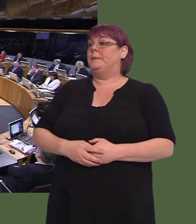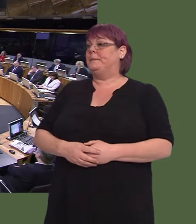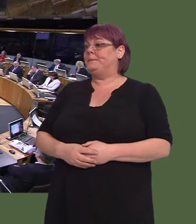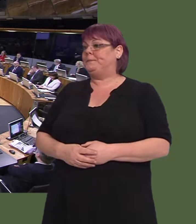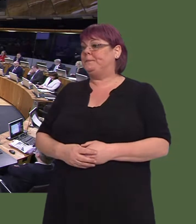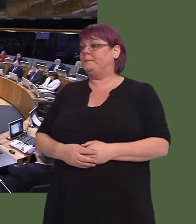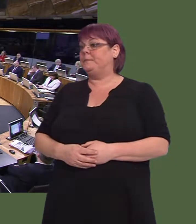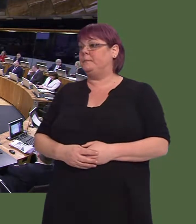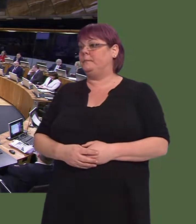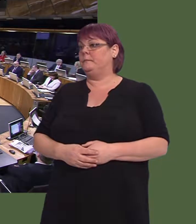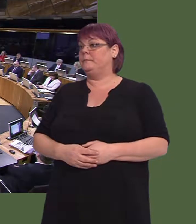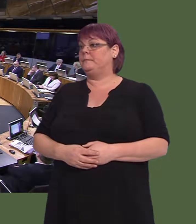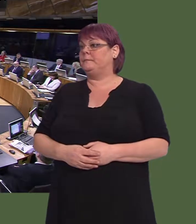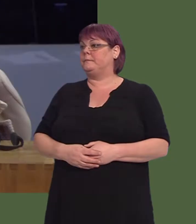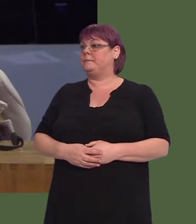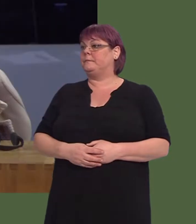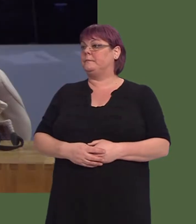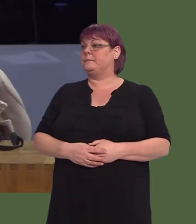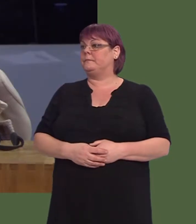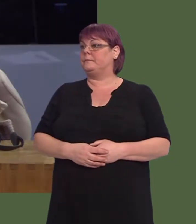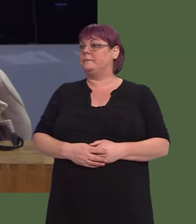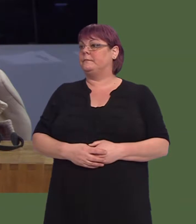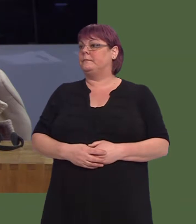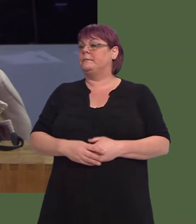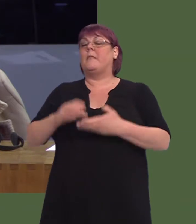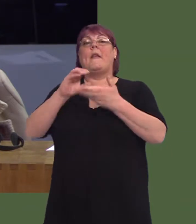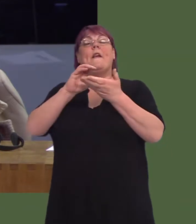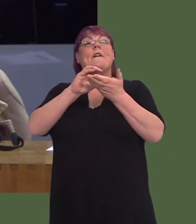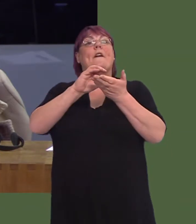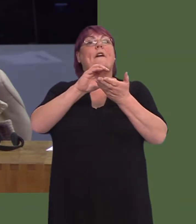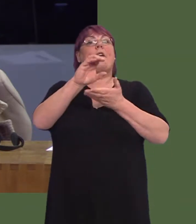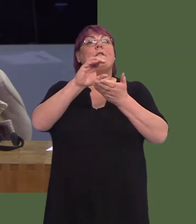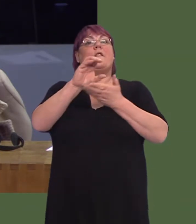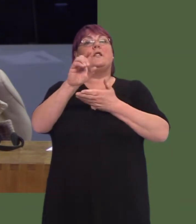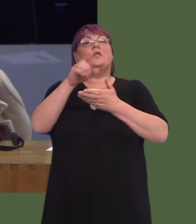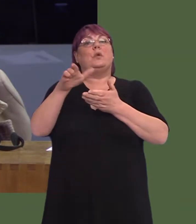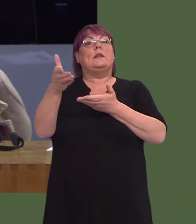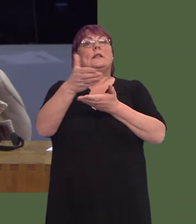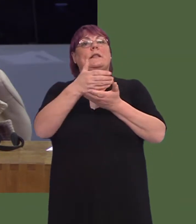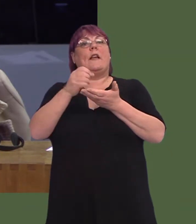Will the First Minister outline how the invest-to-save fund is benefiting South Wales West? OAQ51705 Carwyn Jones AM: Yes.